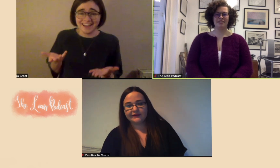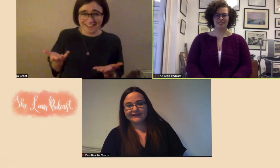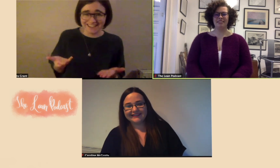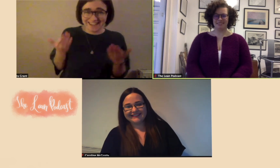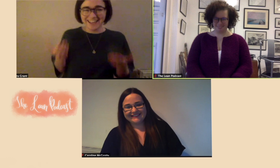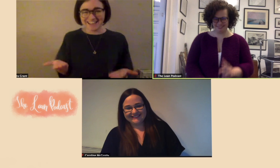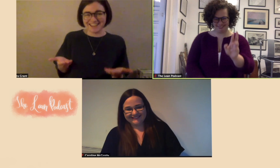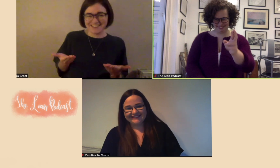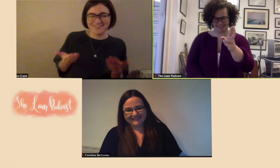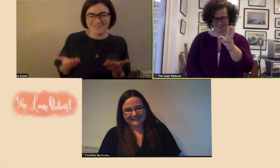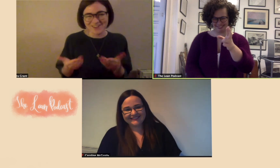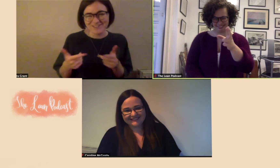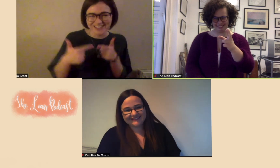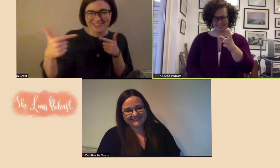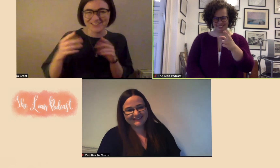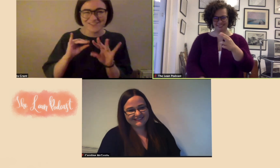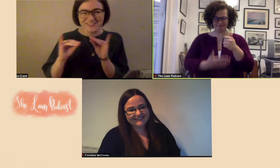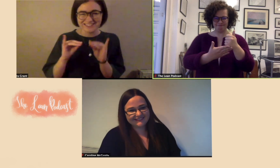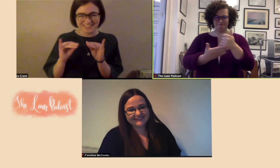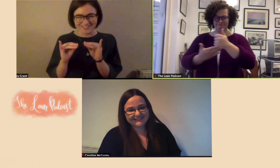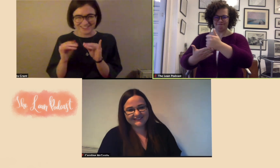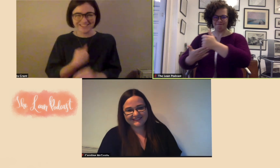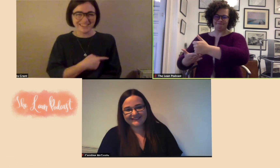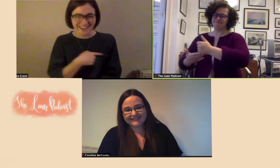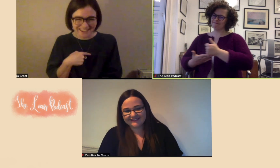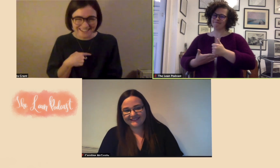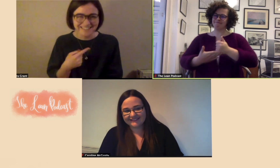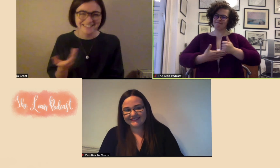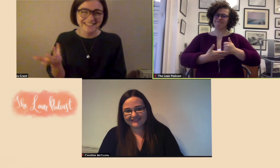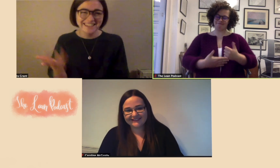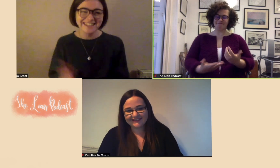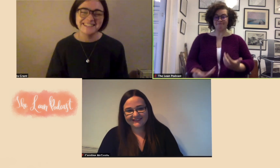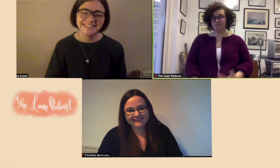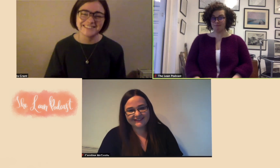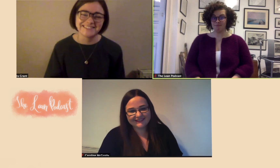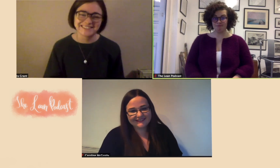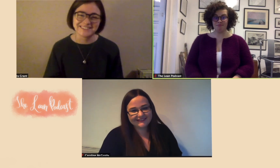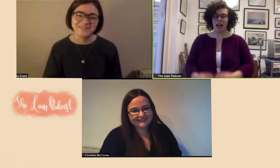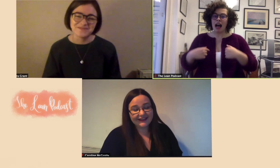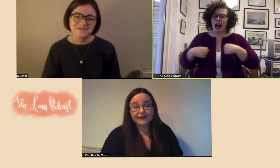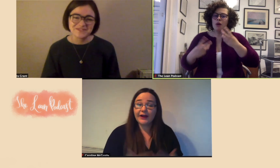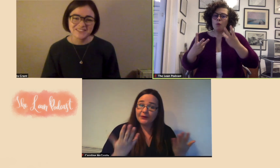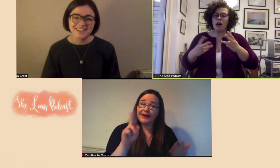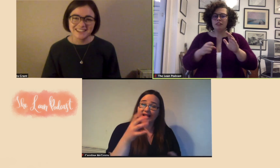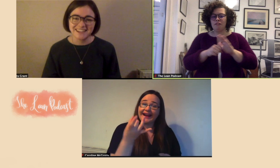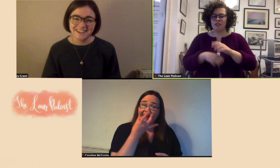So, I feel like I can really do with any help I can get at the moment.